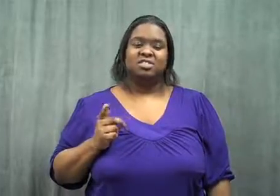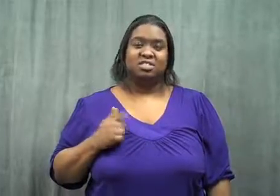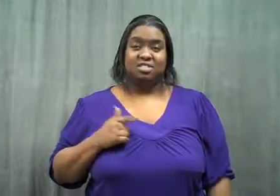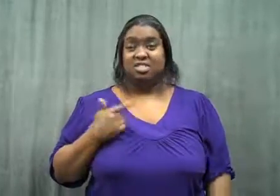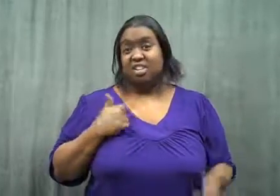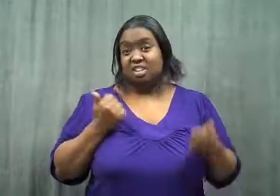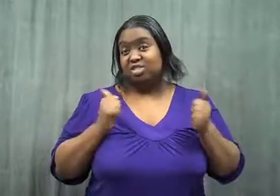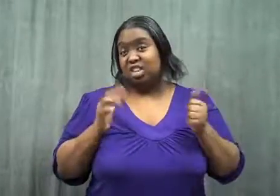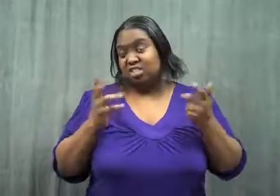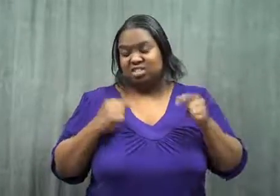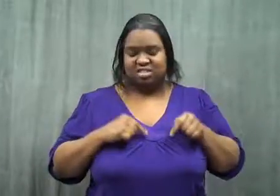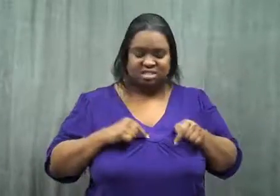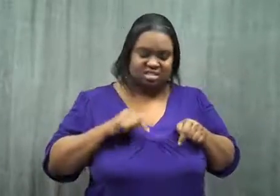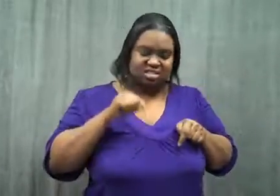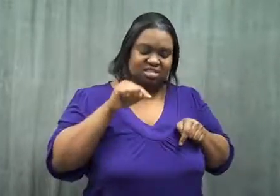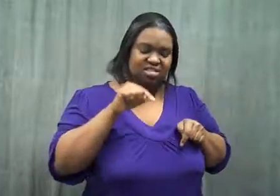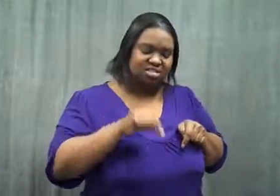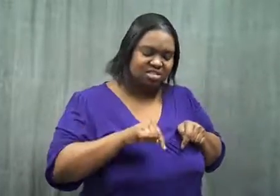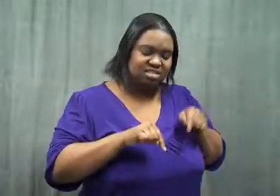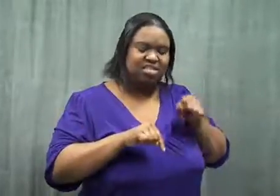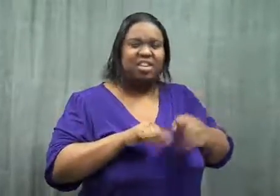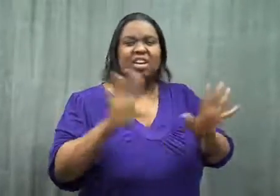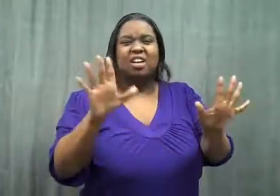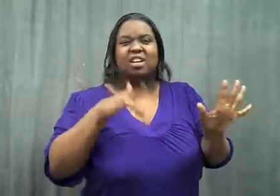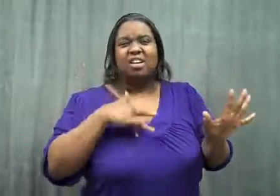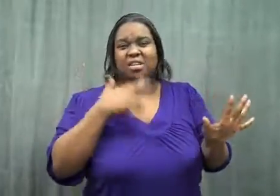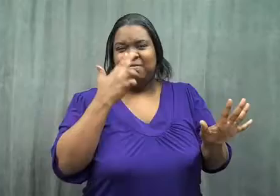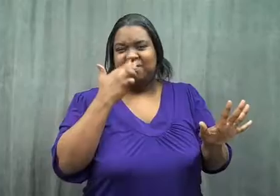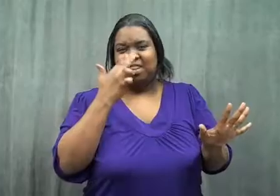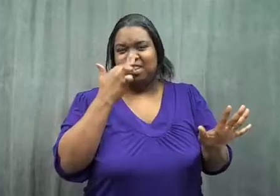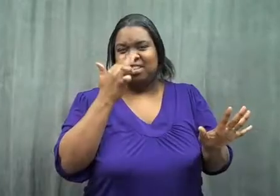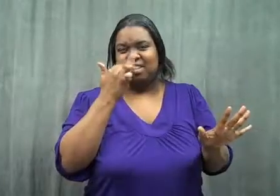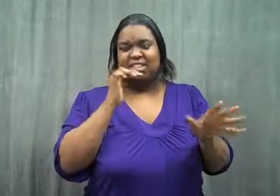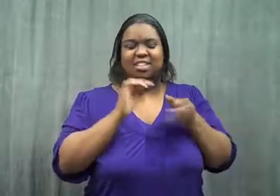I tried it. I felt funny.